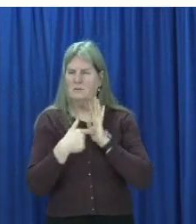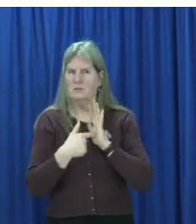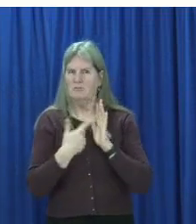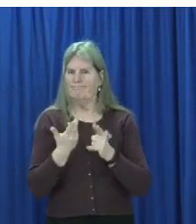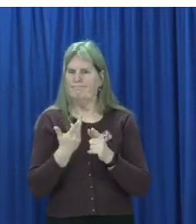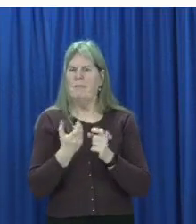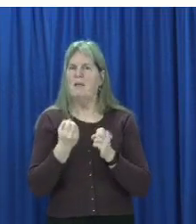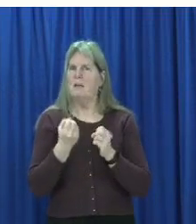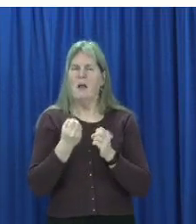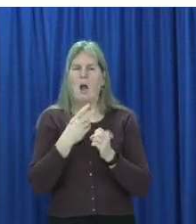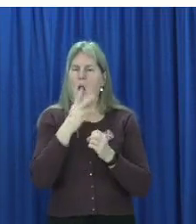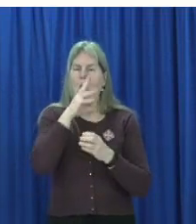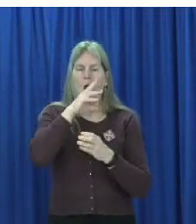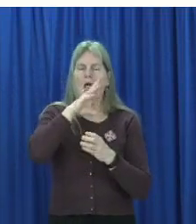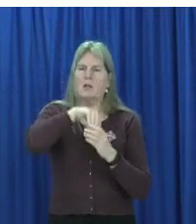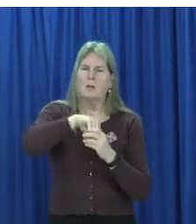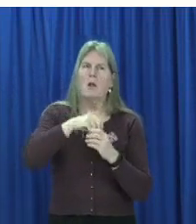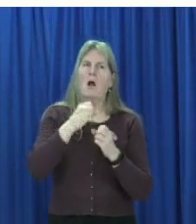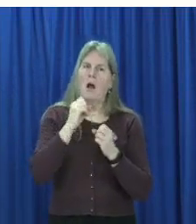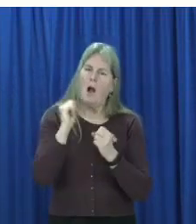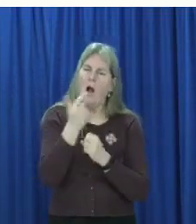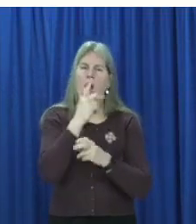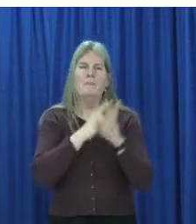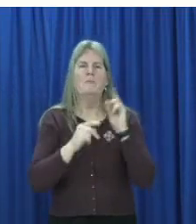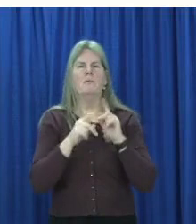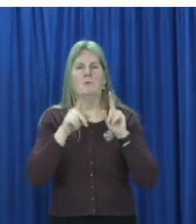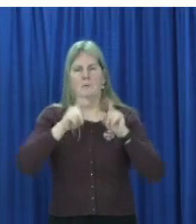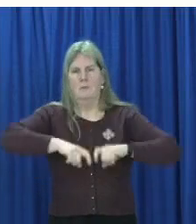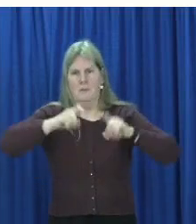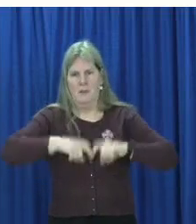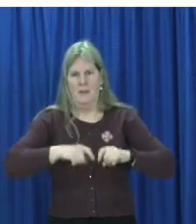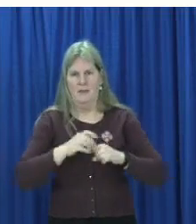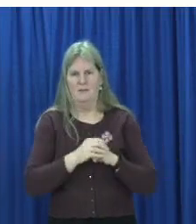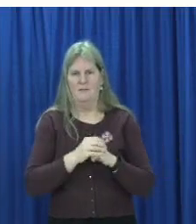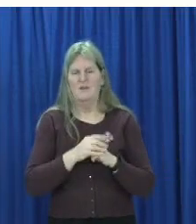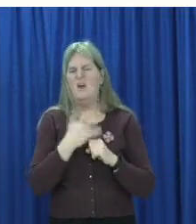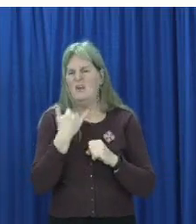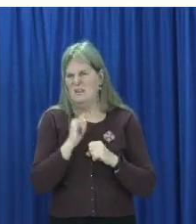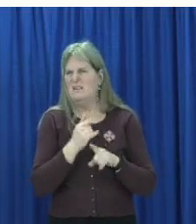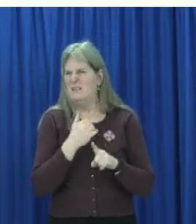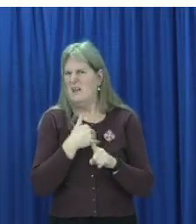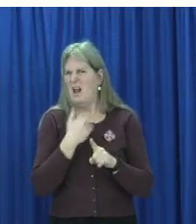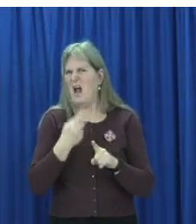And it indicates that our case counts are still significant, and we have spread in community